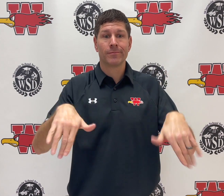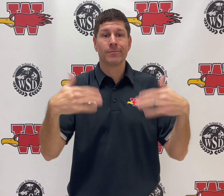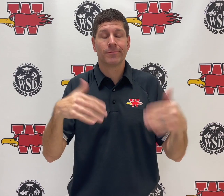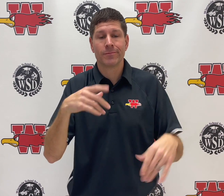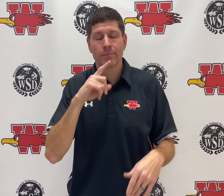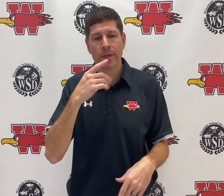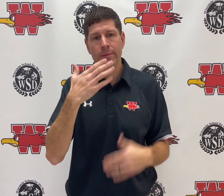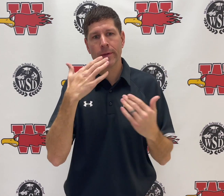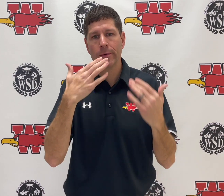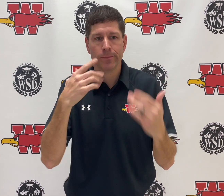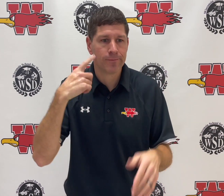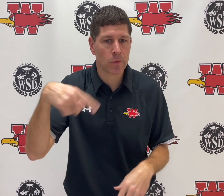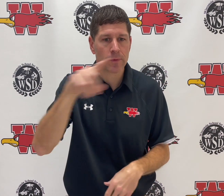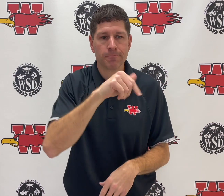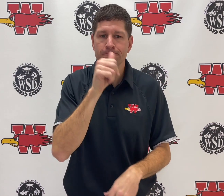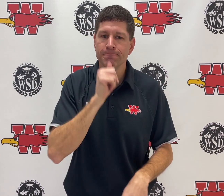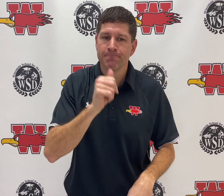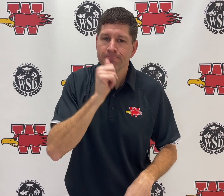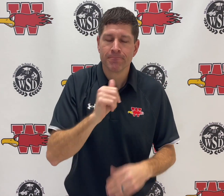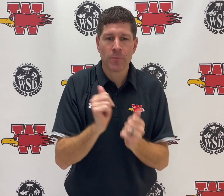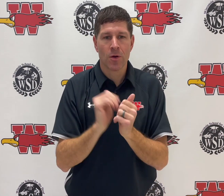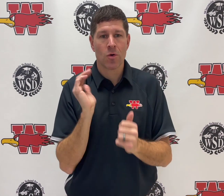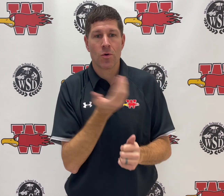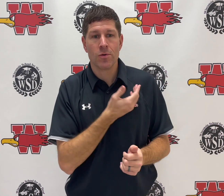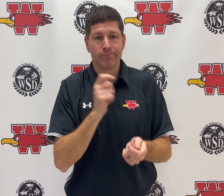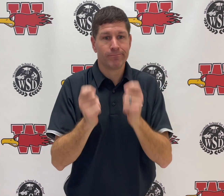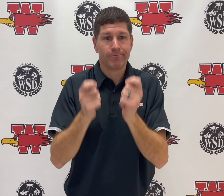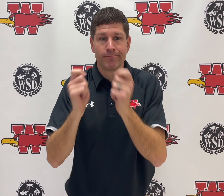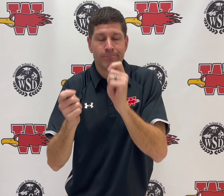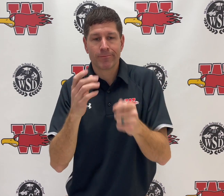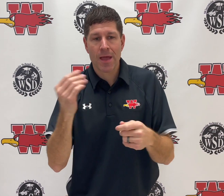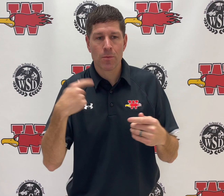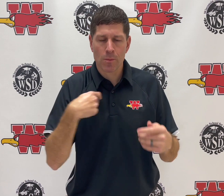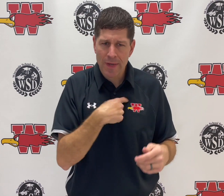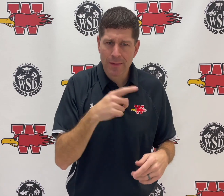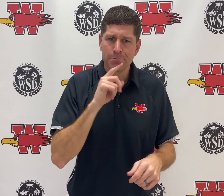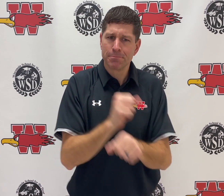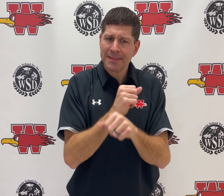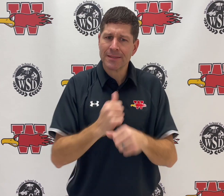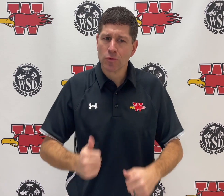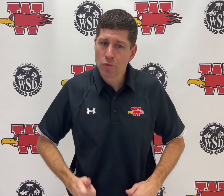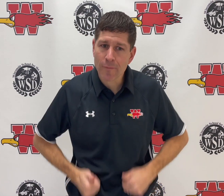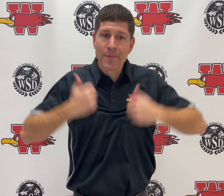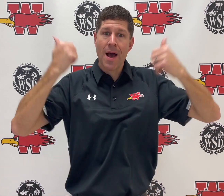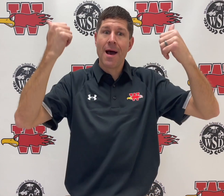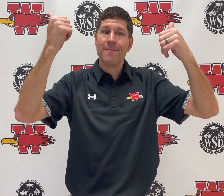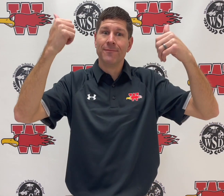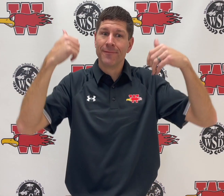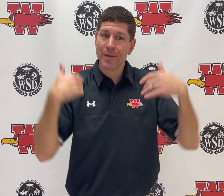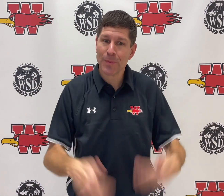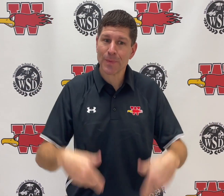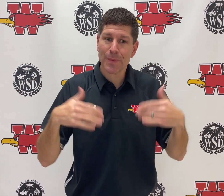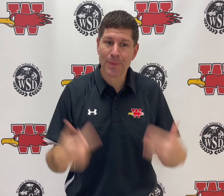So, wow, I just like to say thank you for all of your support as we made adjustments. And we survived! Wooh!